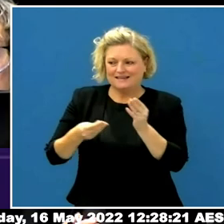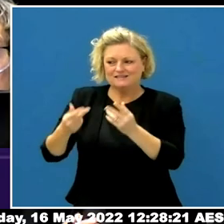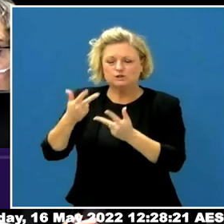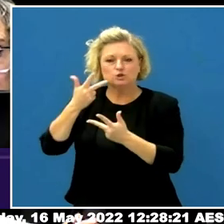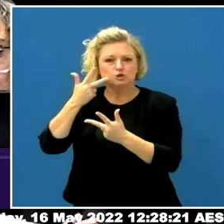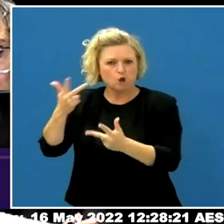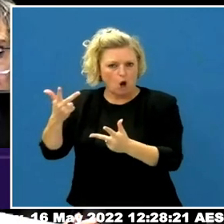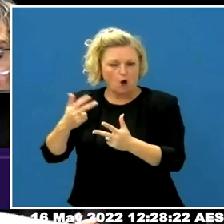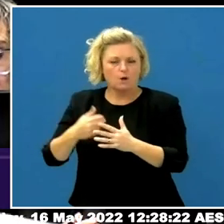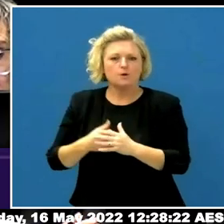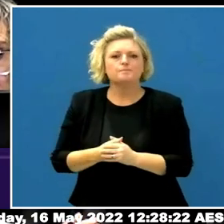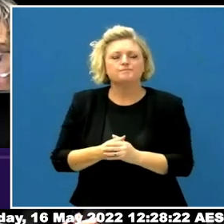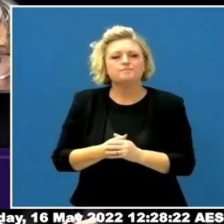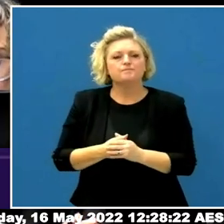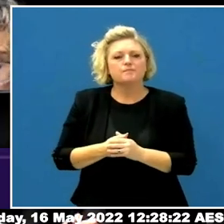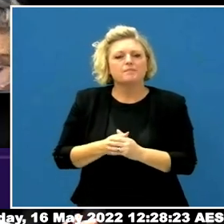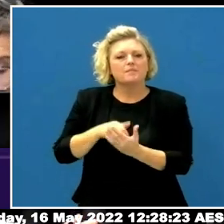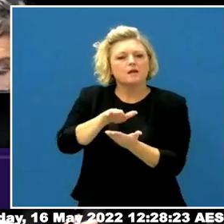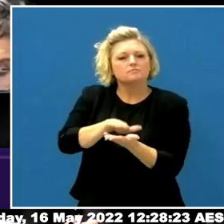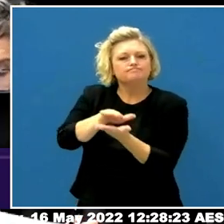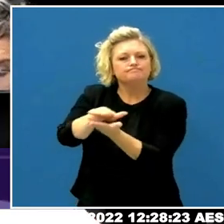It's behind hearing bundle D, tab 25.